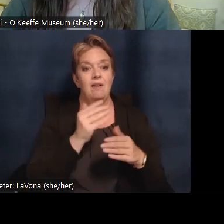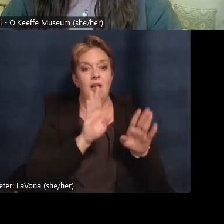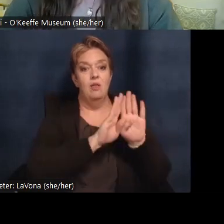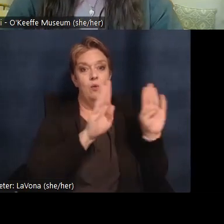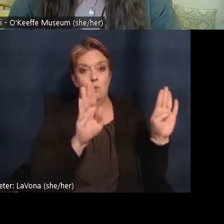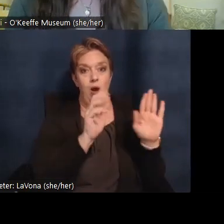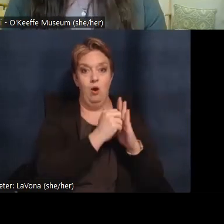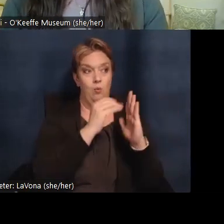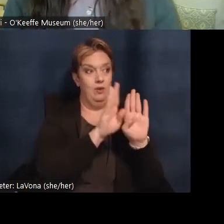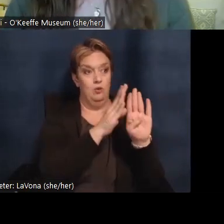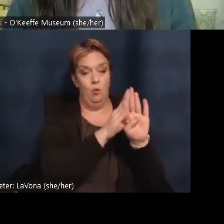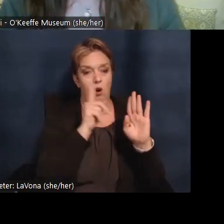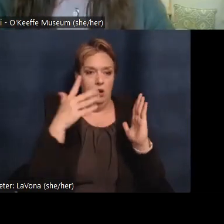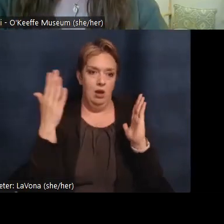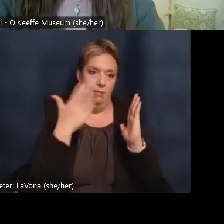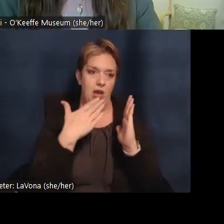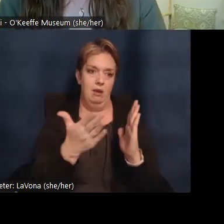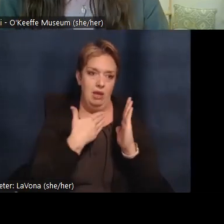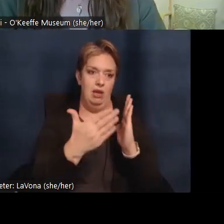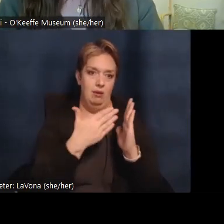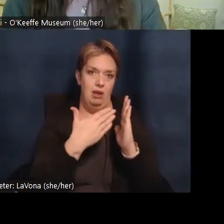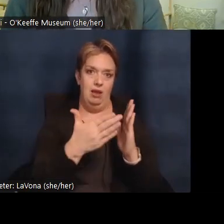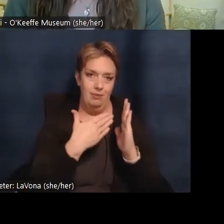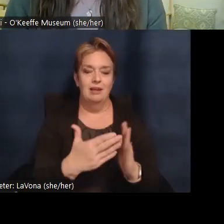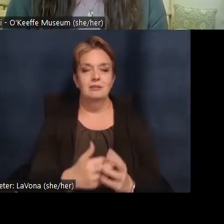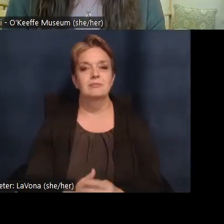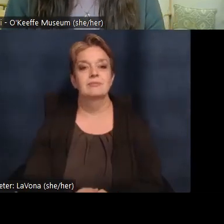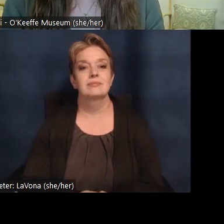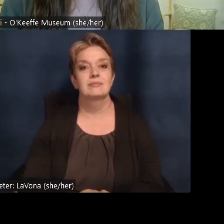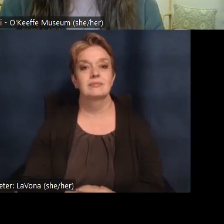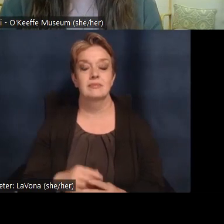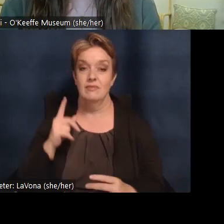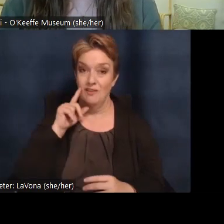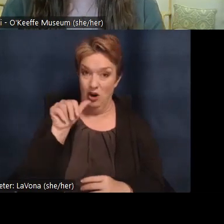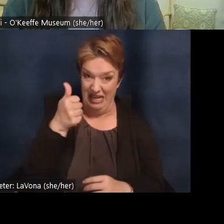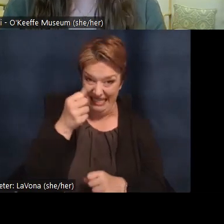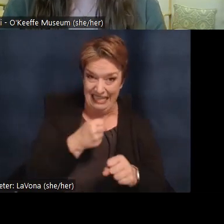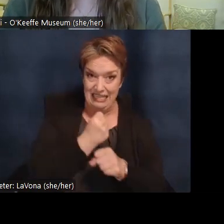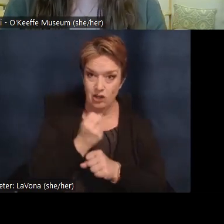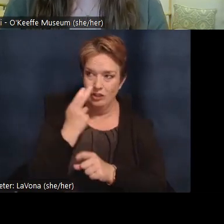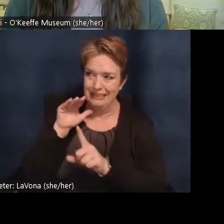So what O’Keeffe's saying here is that for ten years she offered to purchase this property,